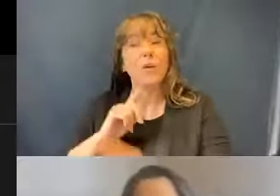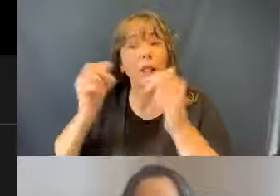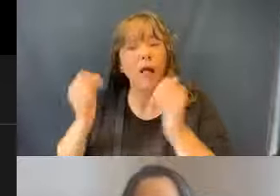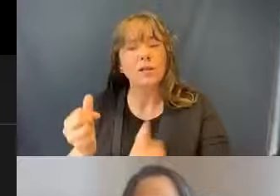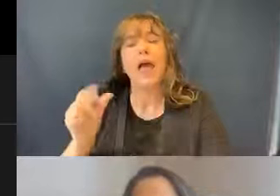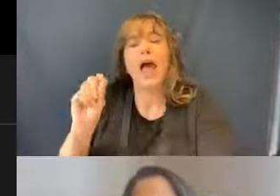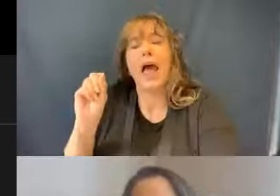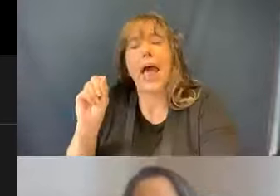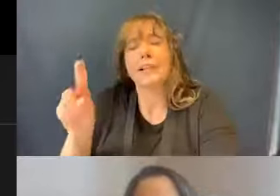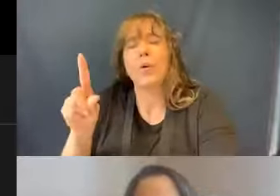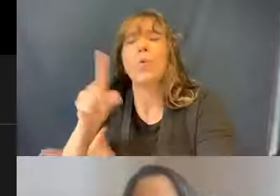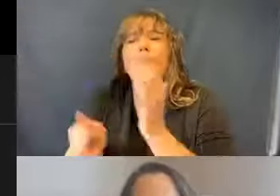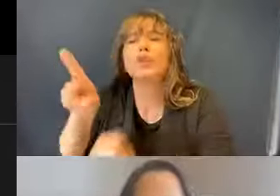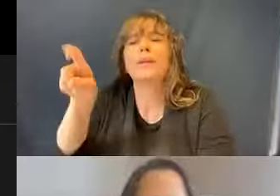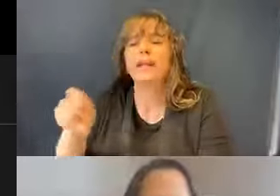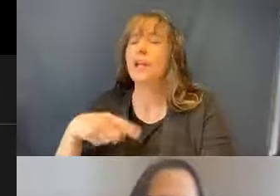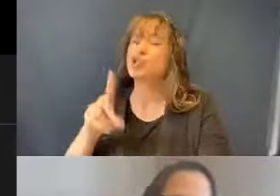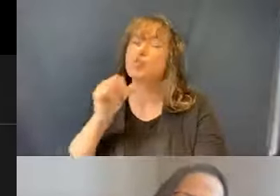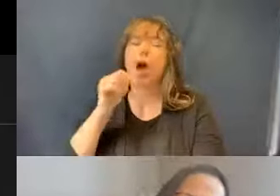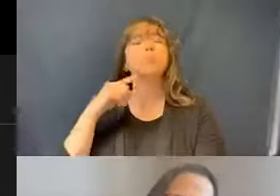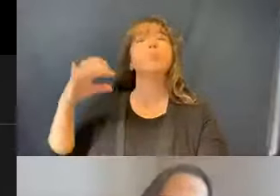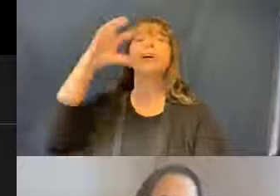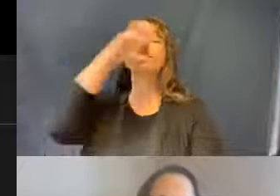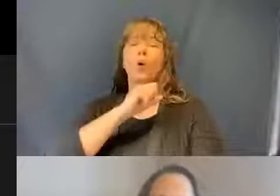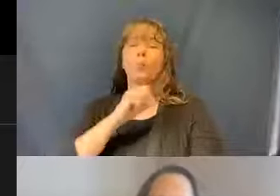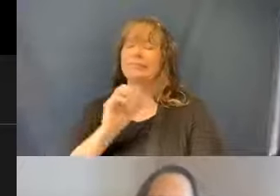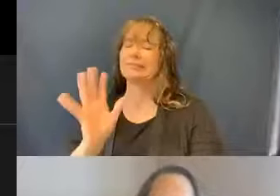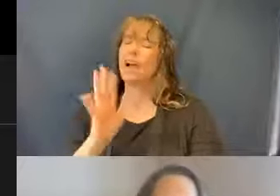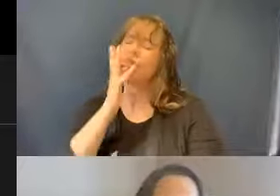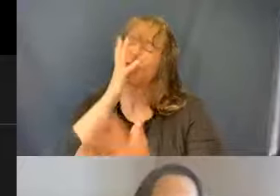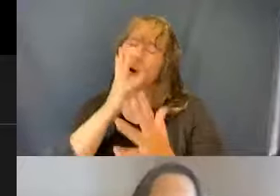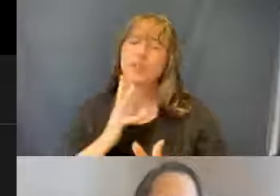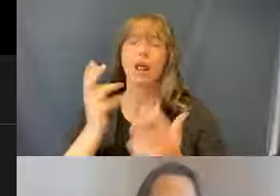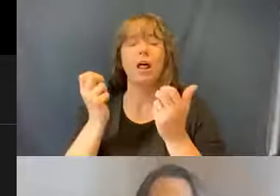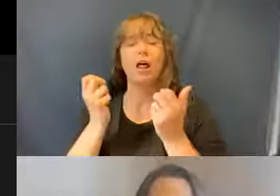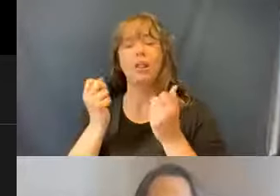need. Do not assume. And unfortunately that's where a lot of frustration will come about,